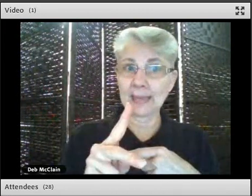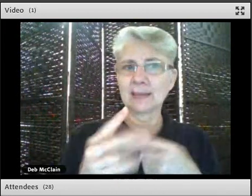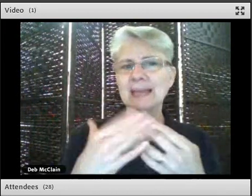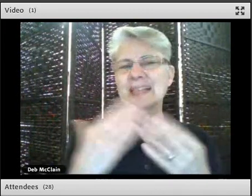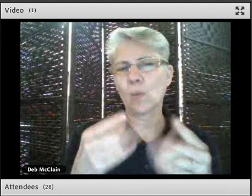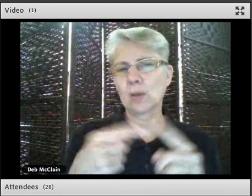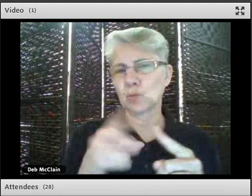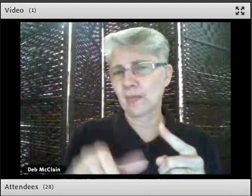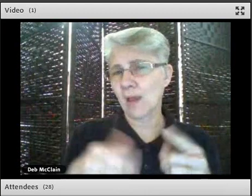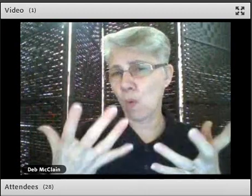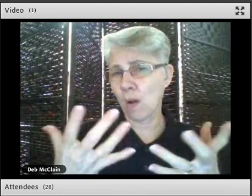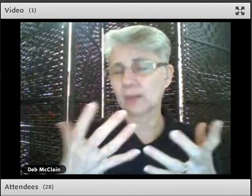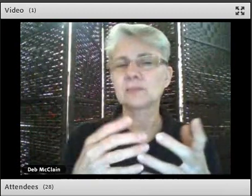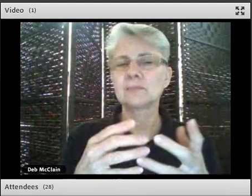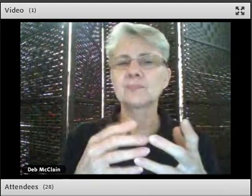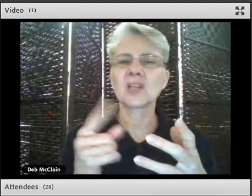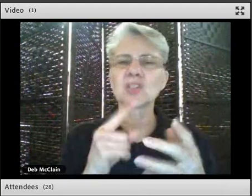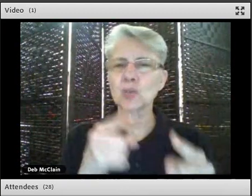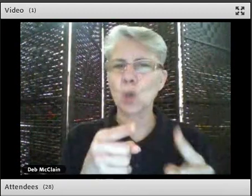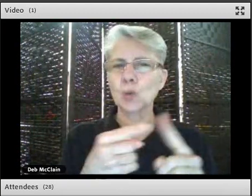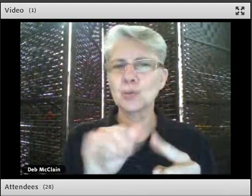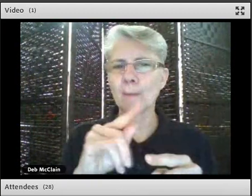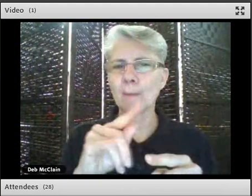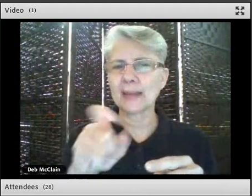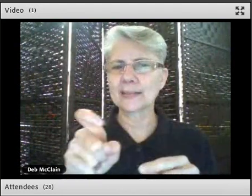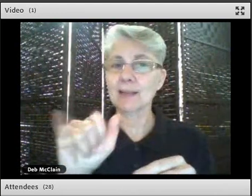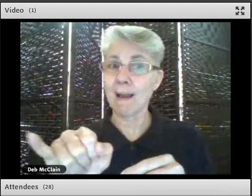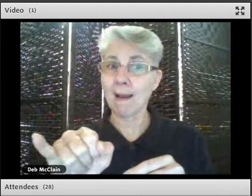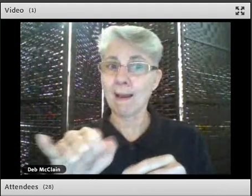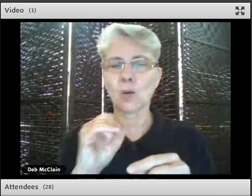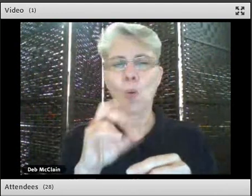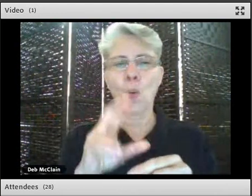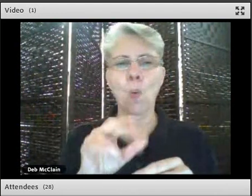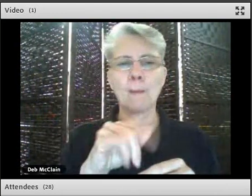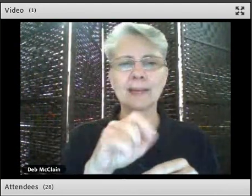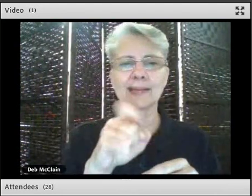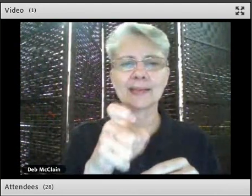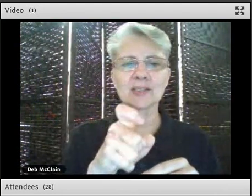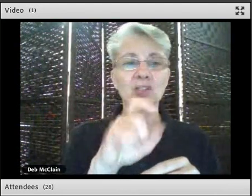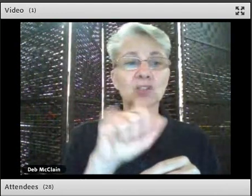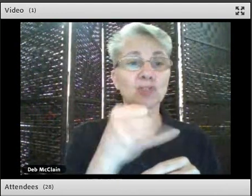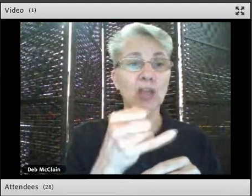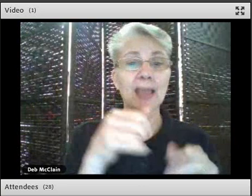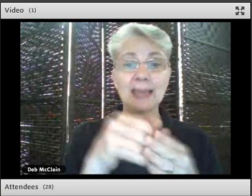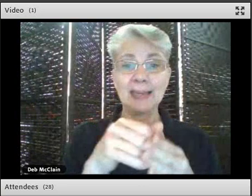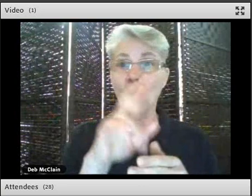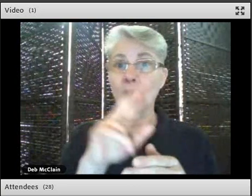and you'll see the green LC-PCC PS icon.